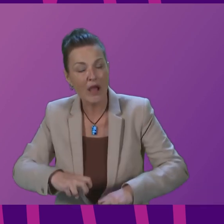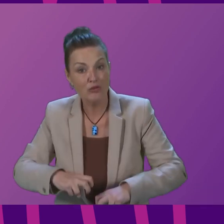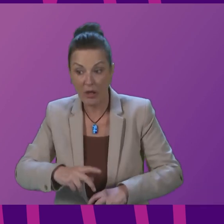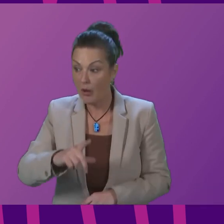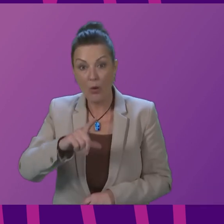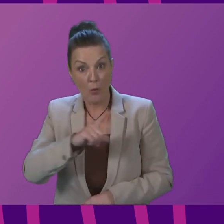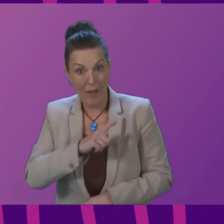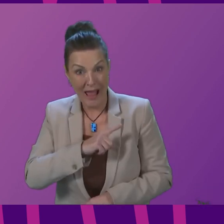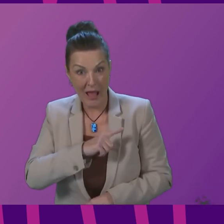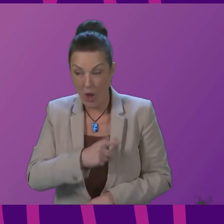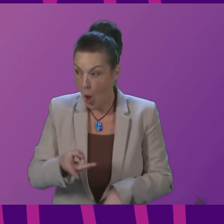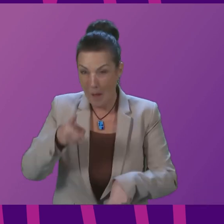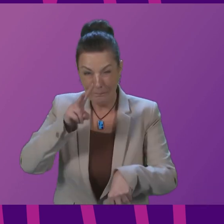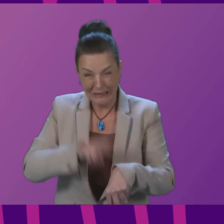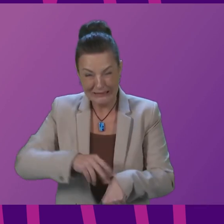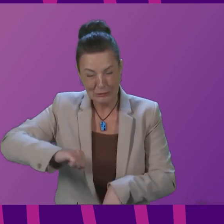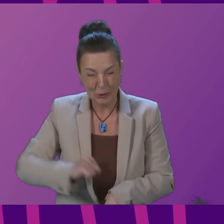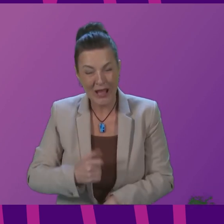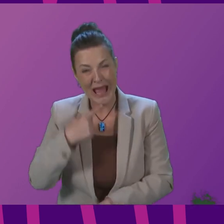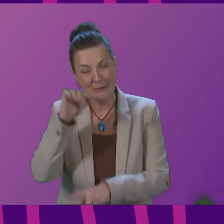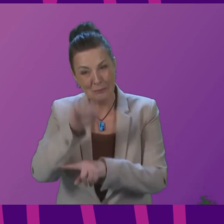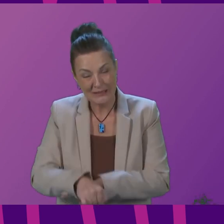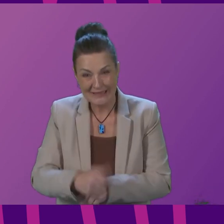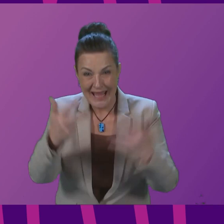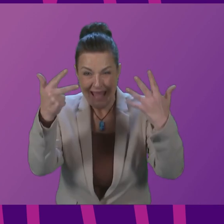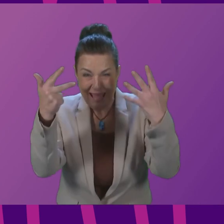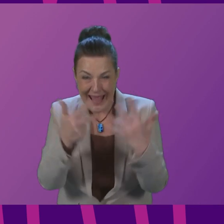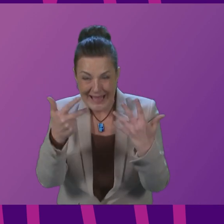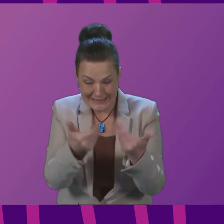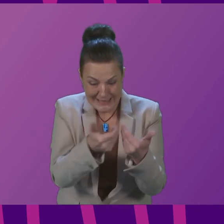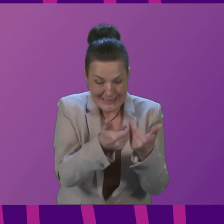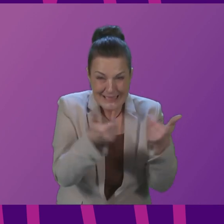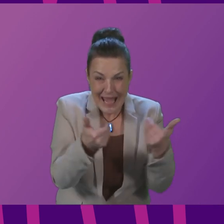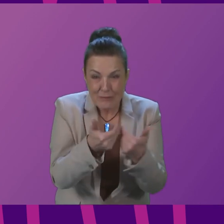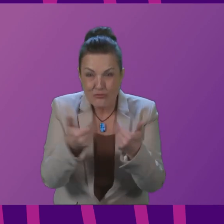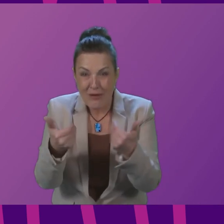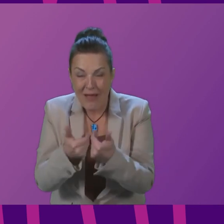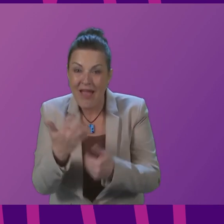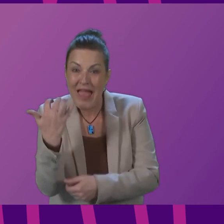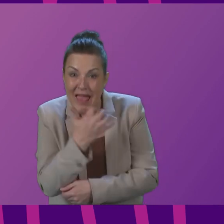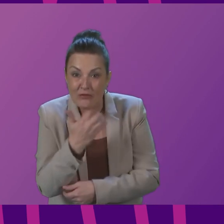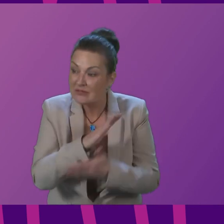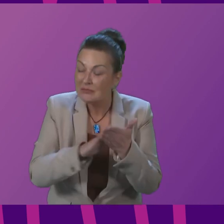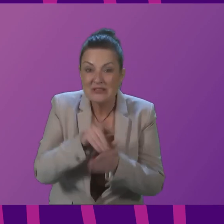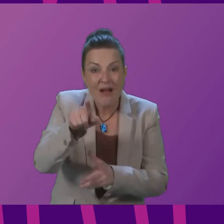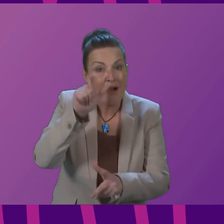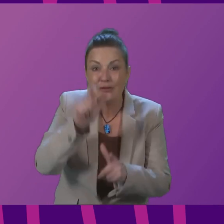18 separate errors, which meant that her daughter was never notified of her partner’s violent